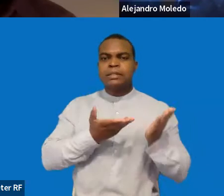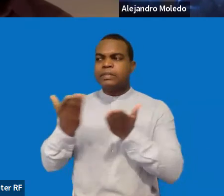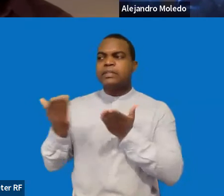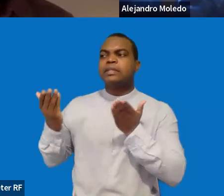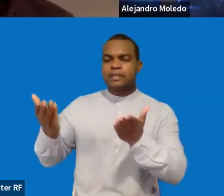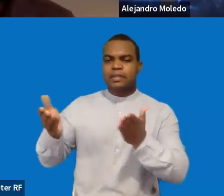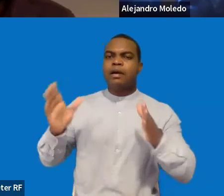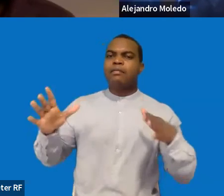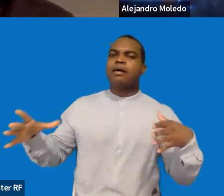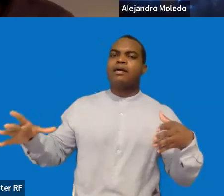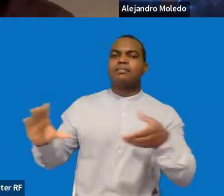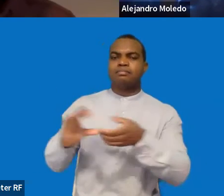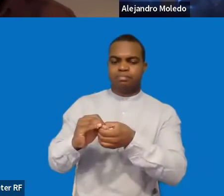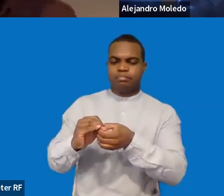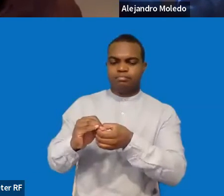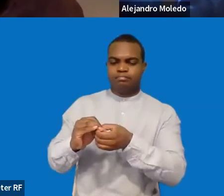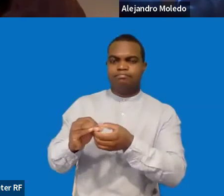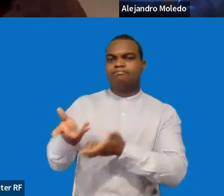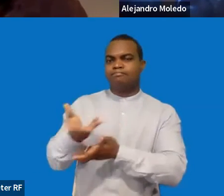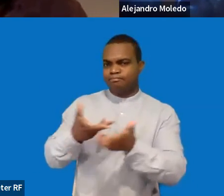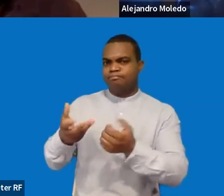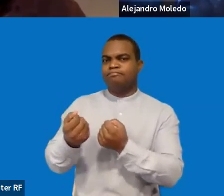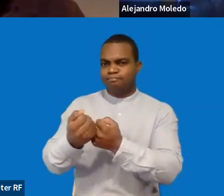regardless of the service we are talking about,